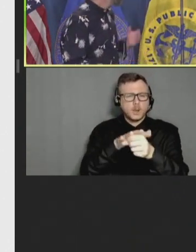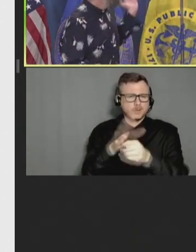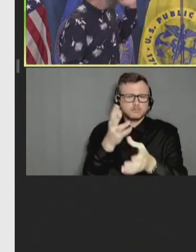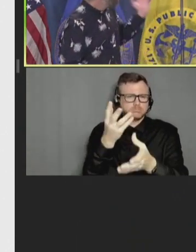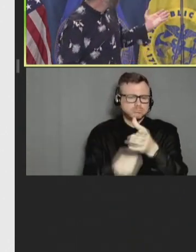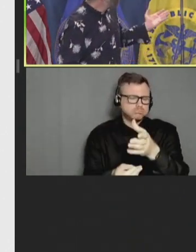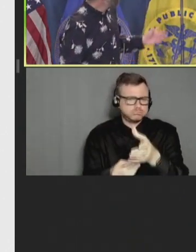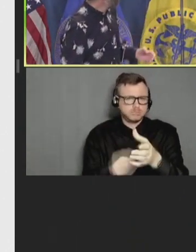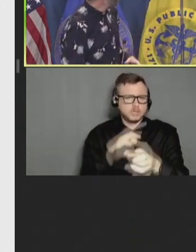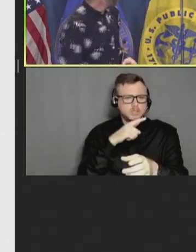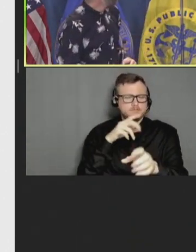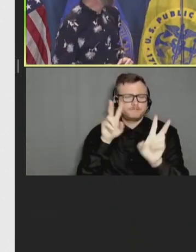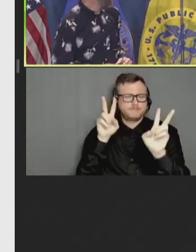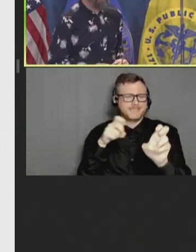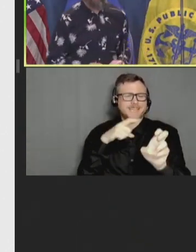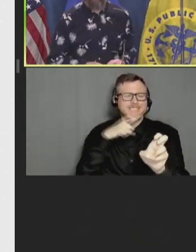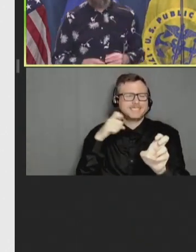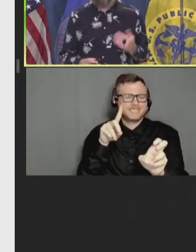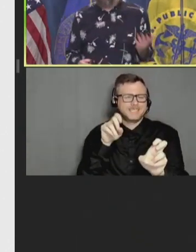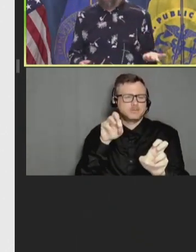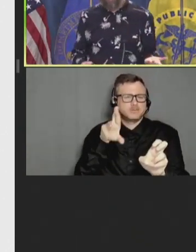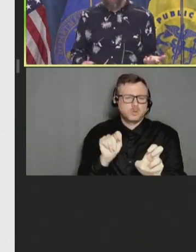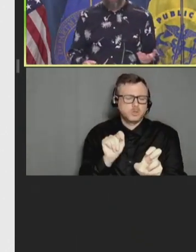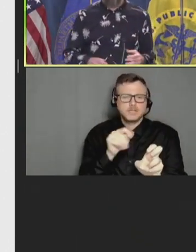And then finally, I'll just end with -- so, I was talking about